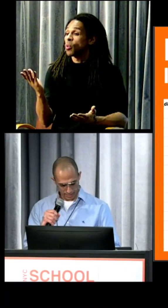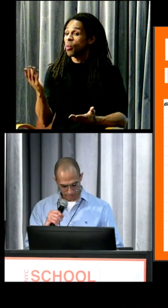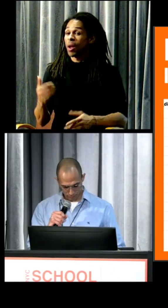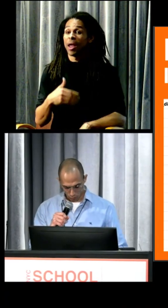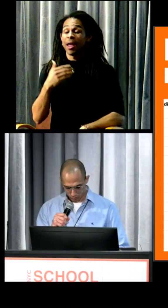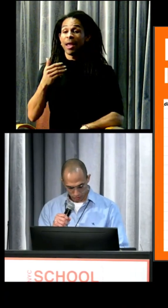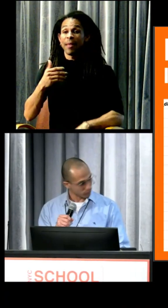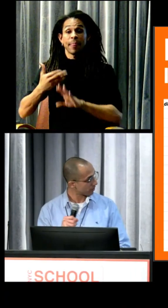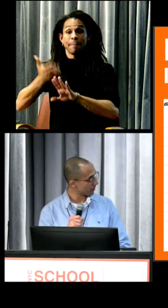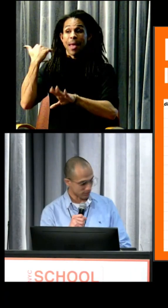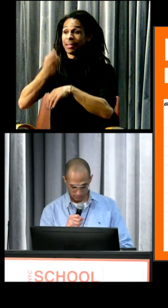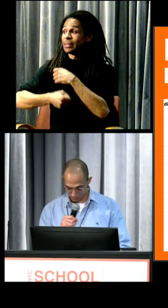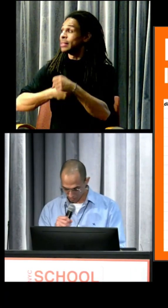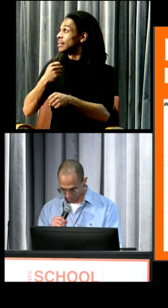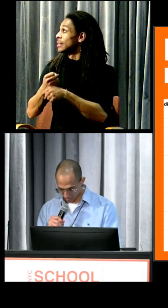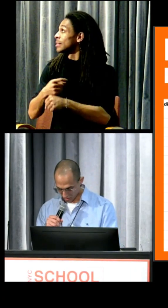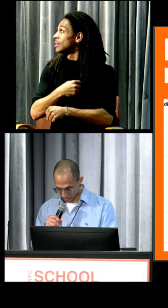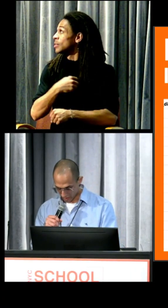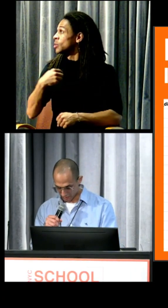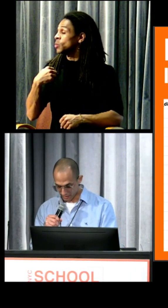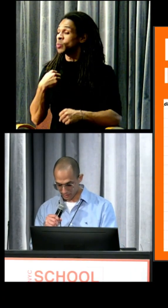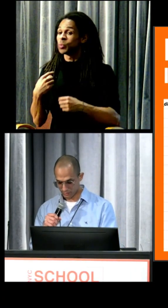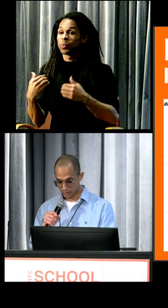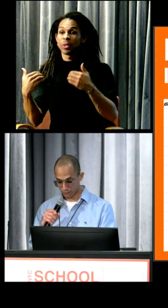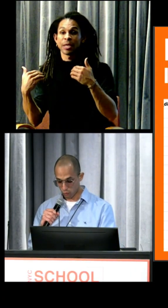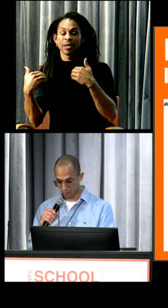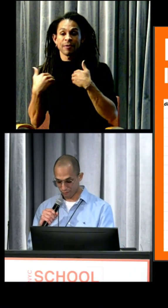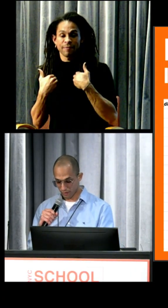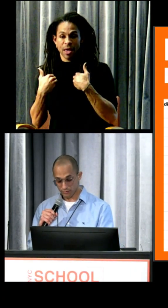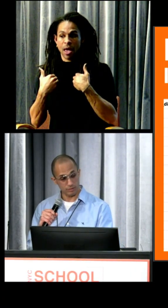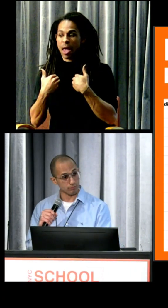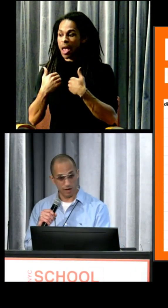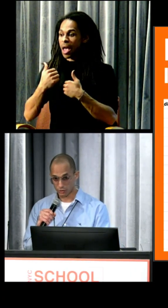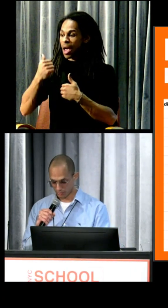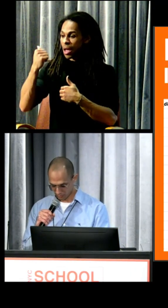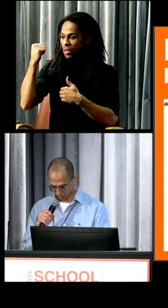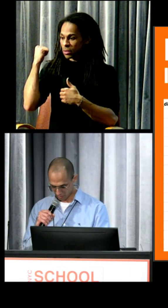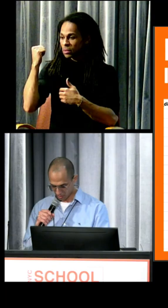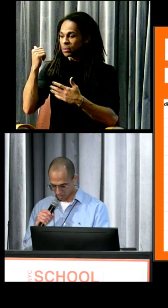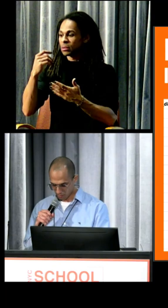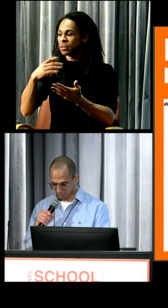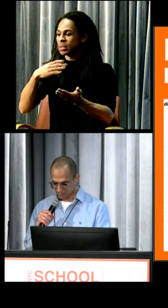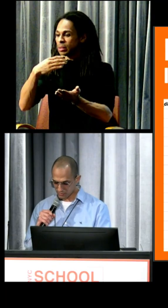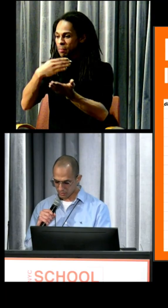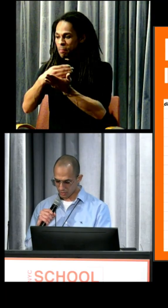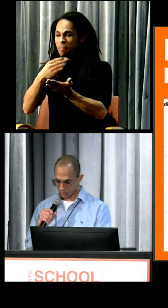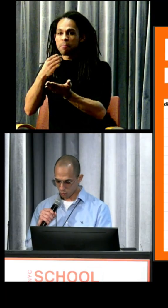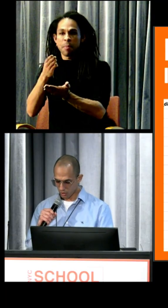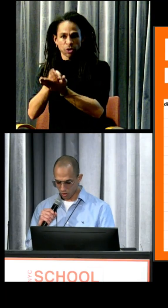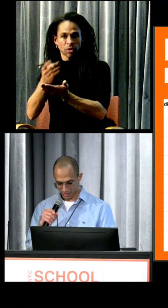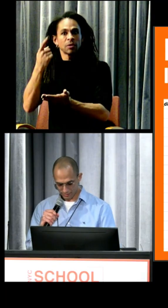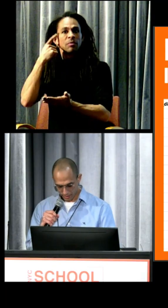Say your name and pronouns so we know how to refer to you. Thank you. It's like the UN. Hi, yes.